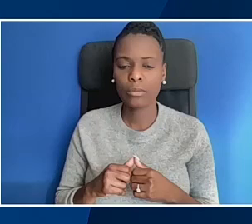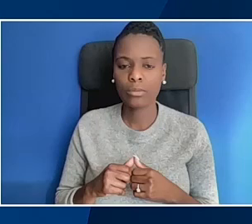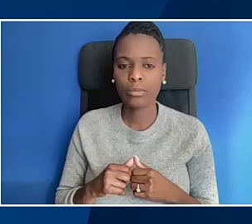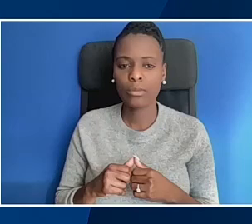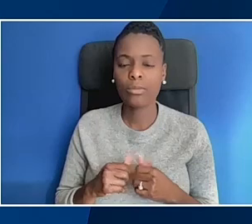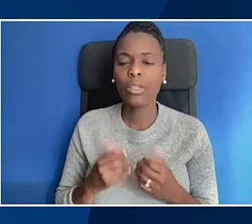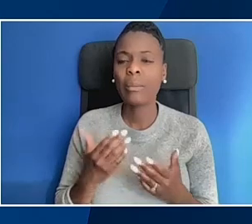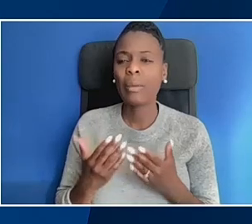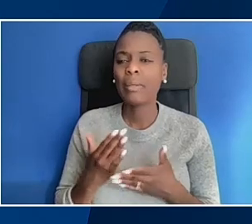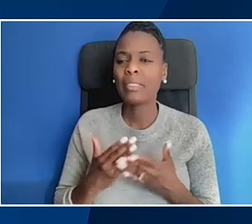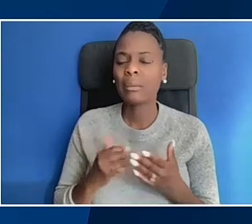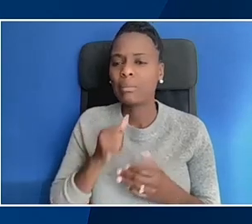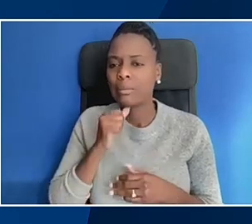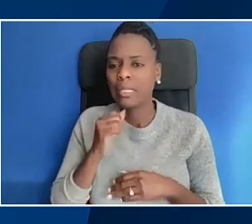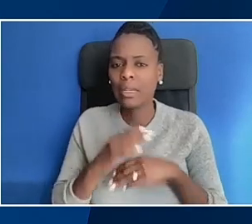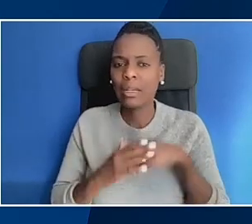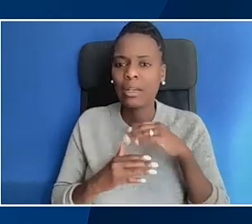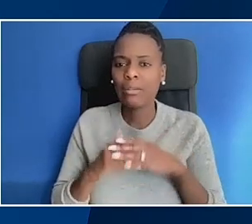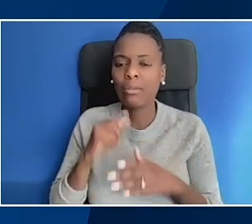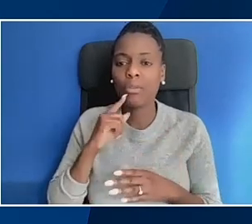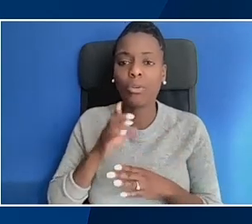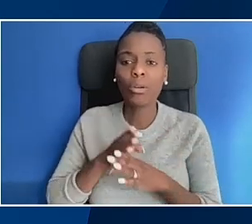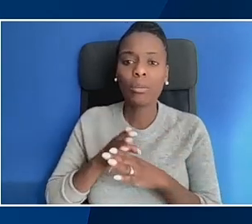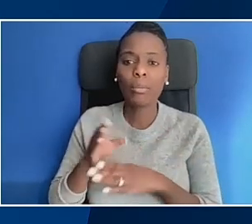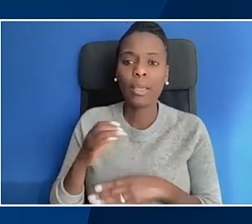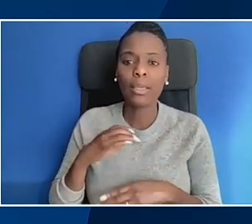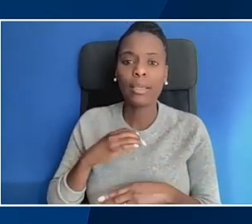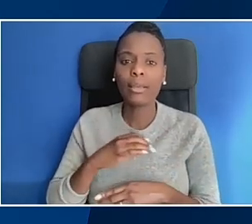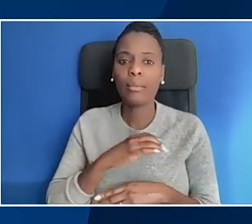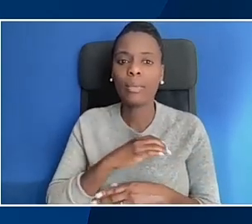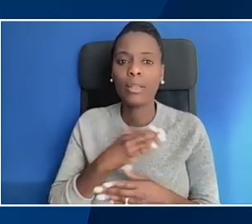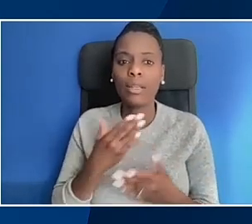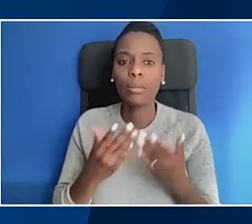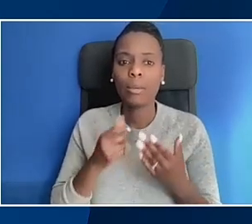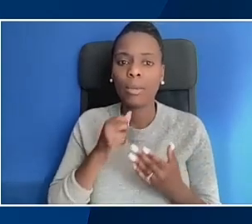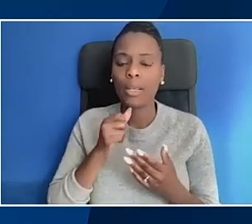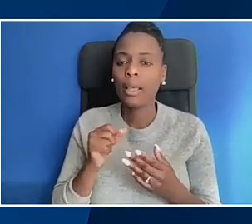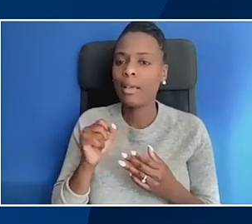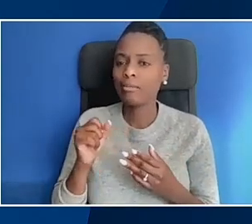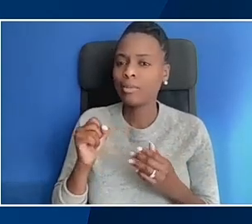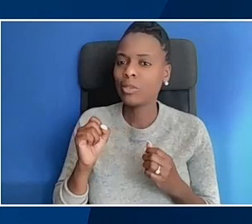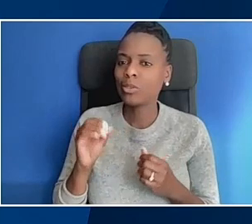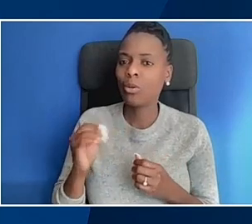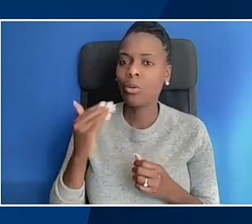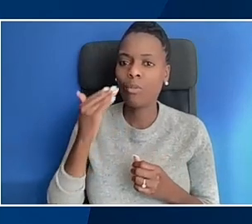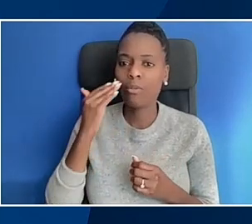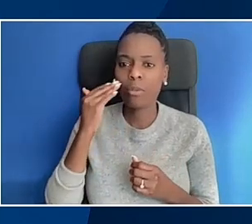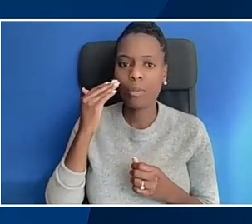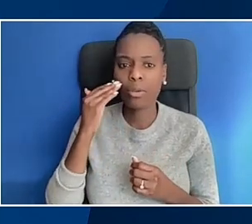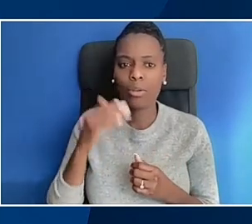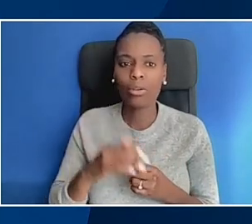for the main committee only because they may not be so familiar. And we're also going to talk about the time that you have to present next week.